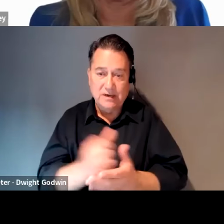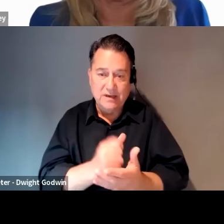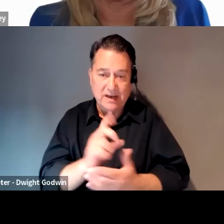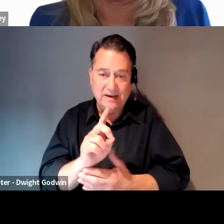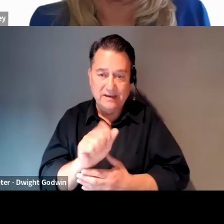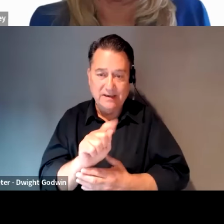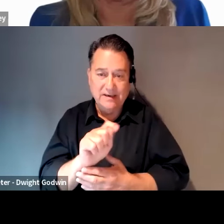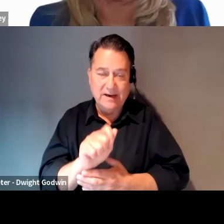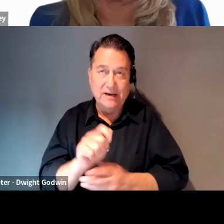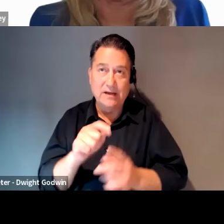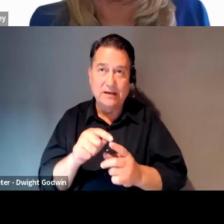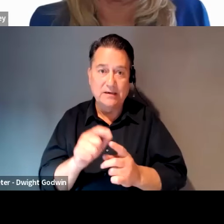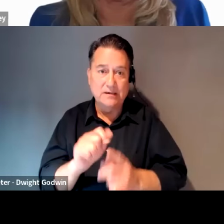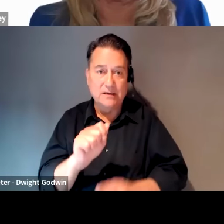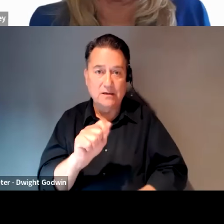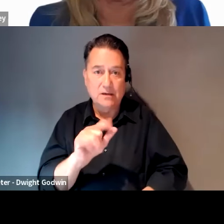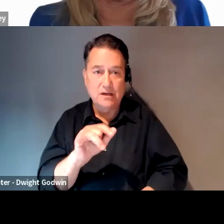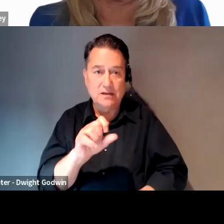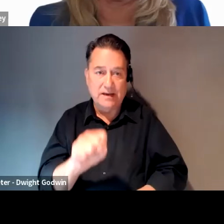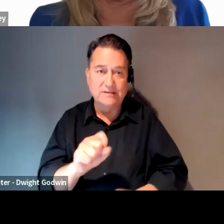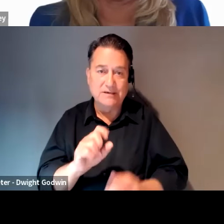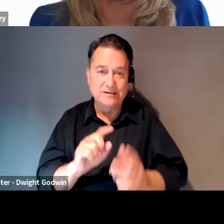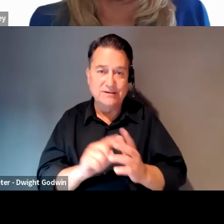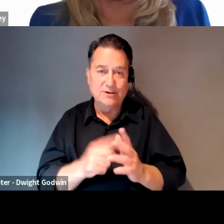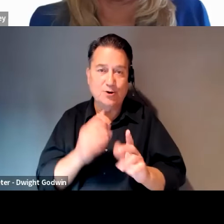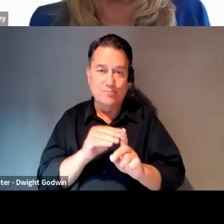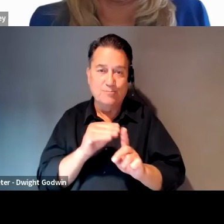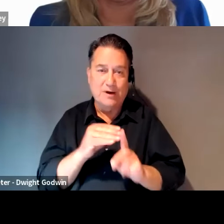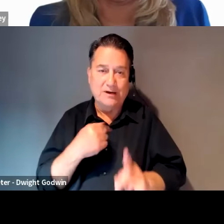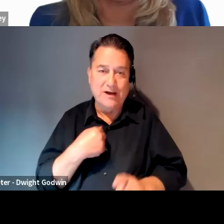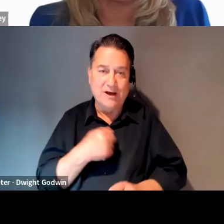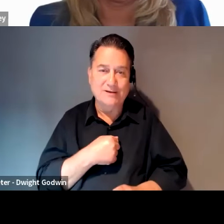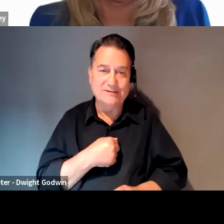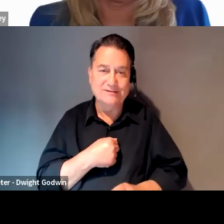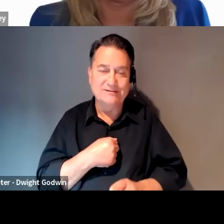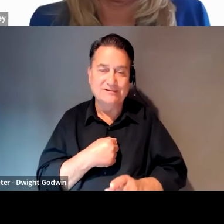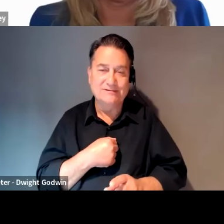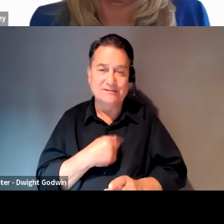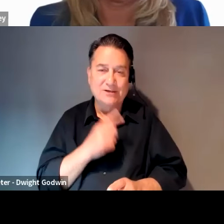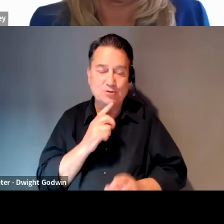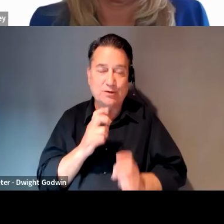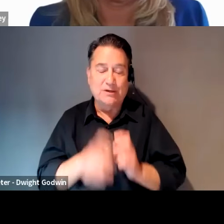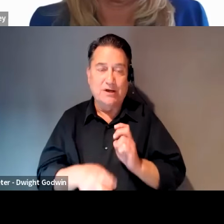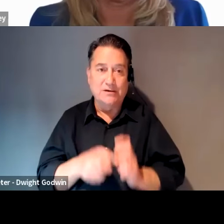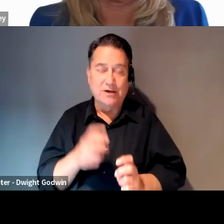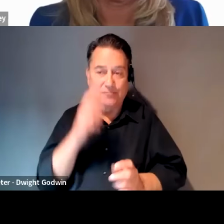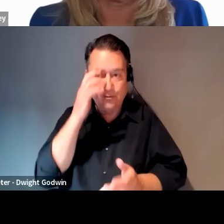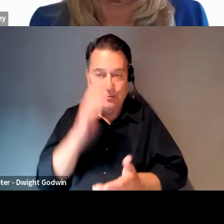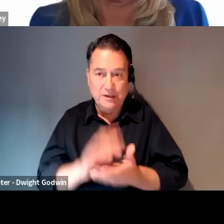until Alexis got on our back. I mean, it's hard to believe that we didn't, but we didn't.